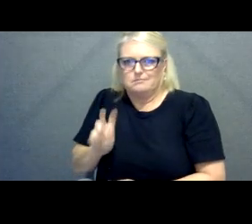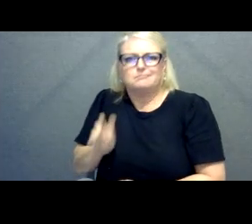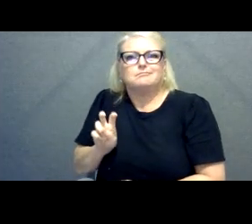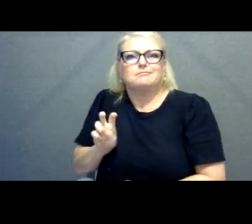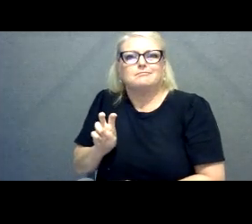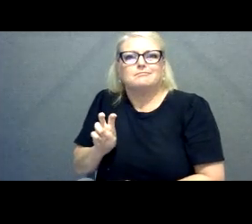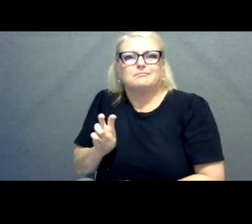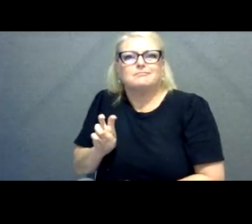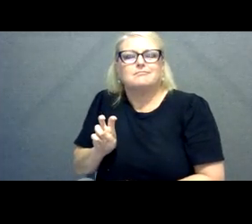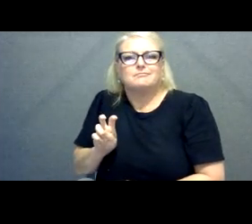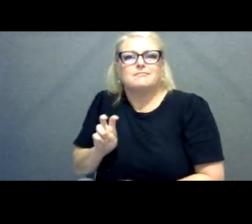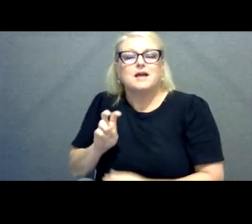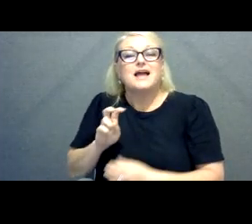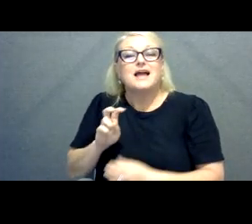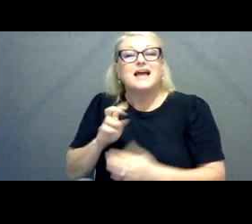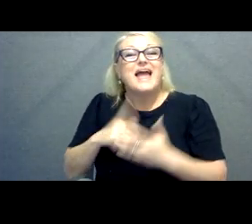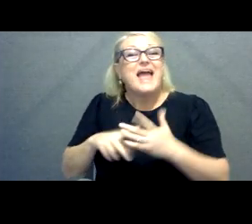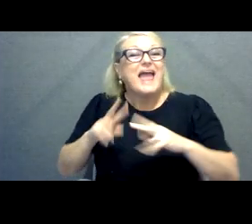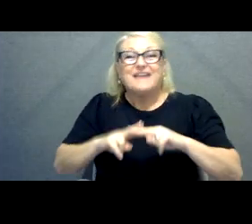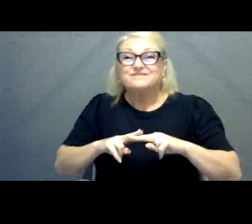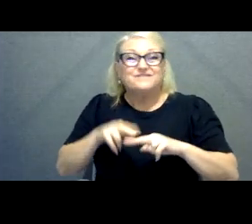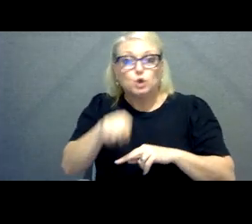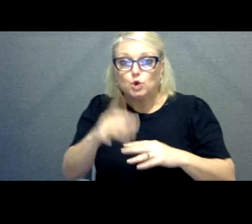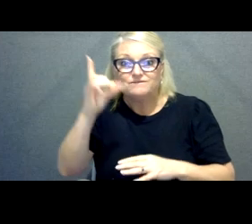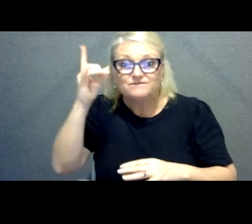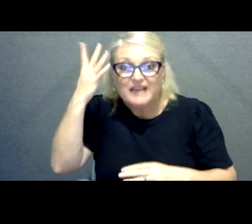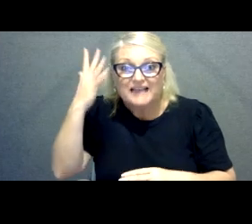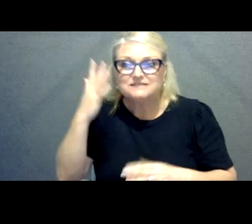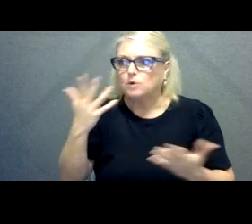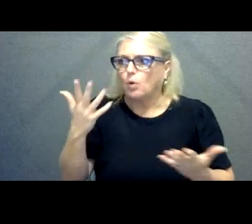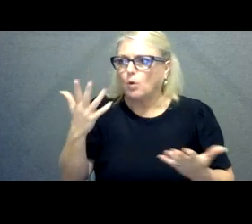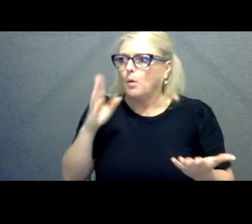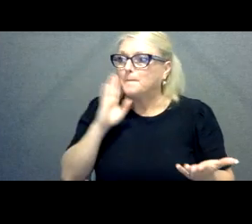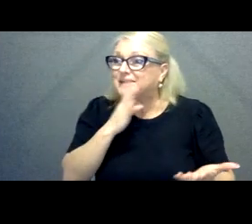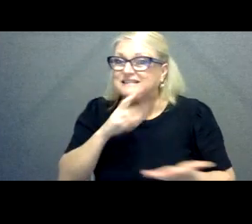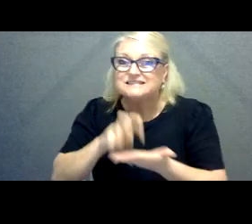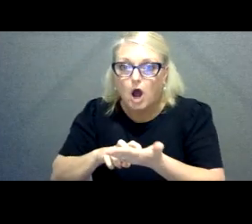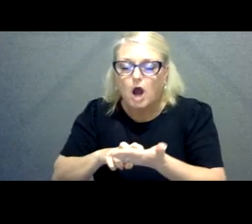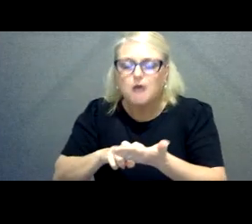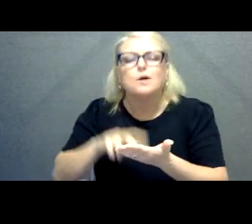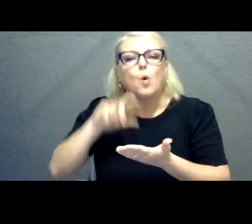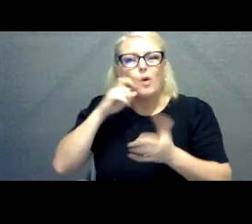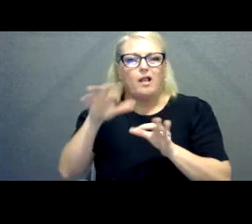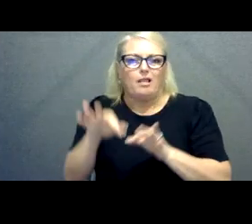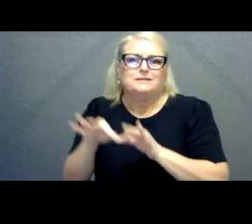don't get a signed application form that that does cause delays as well because we do need a signed